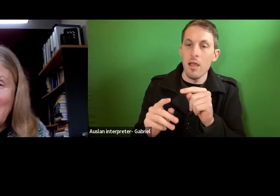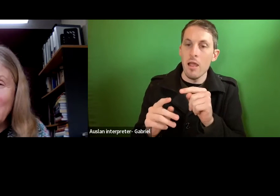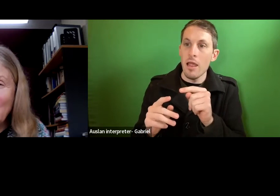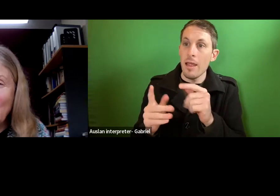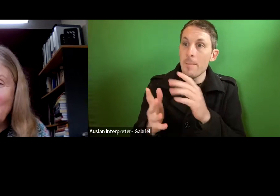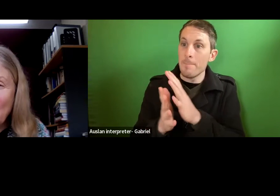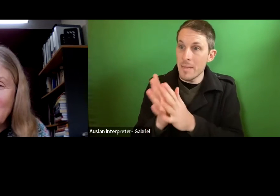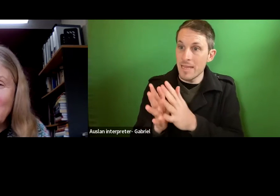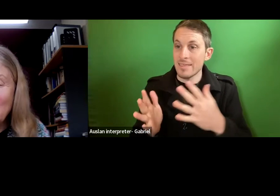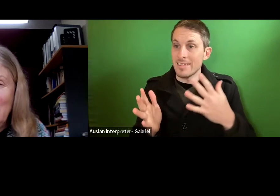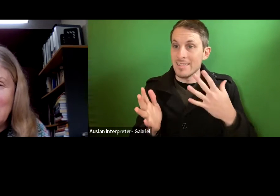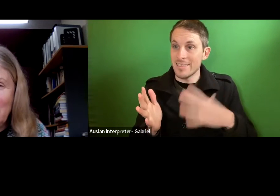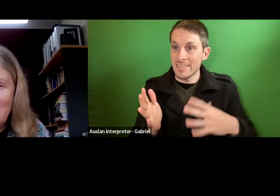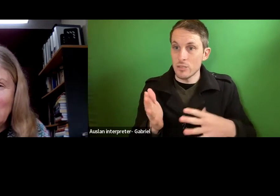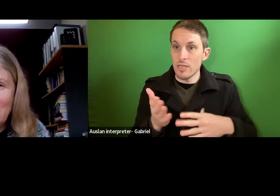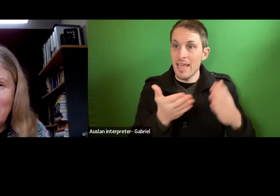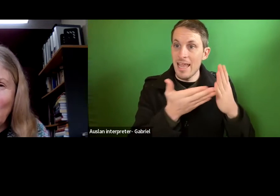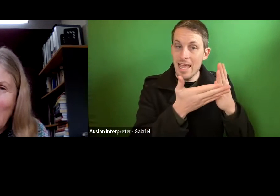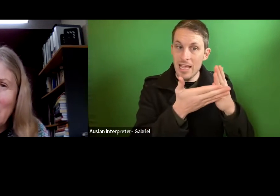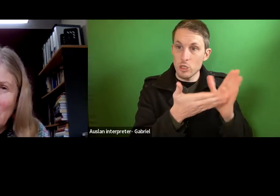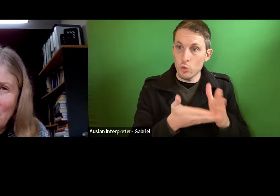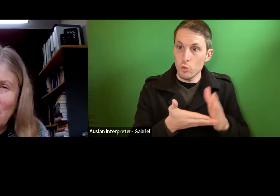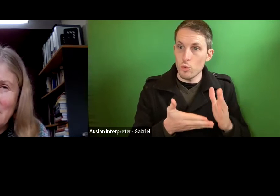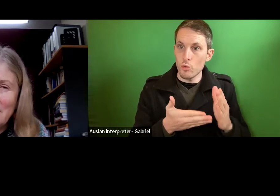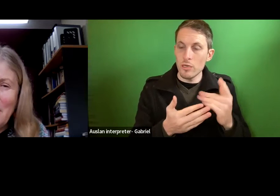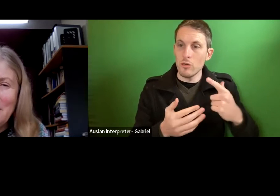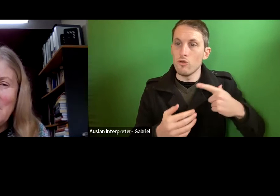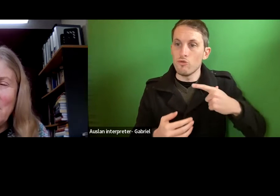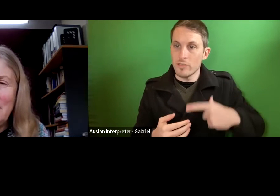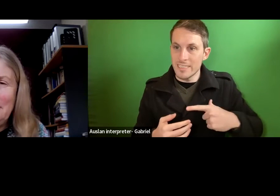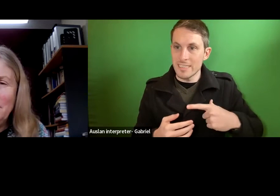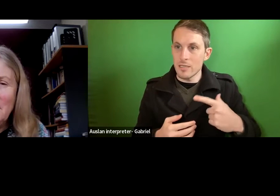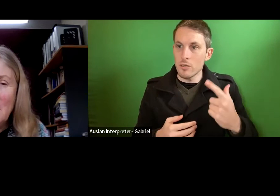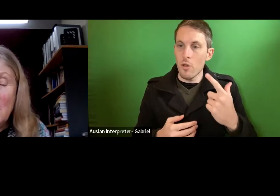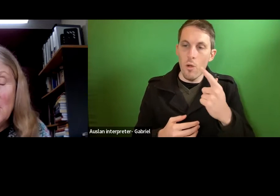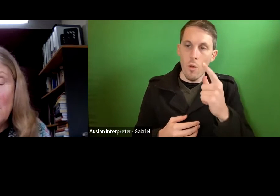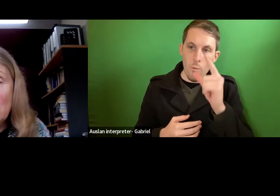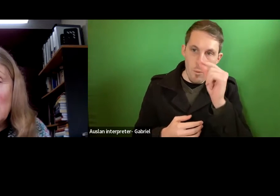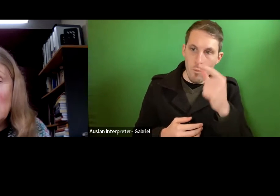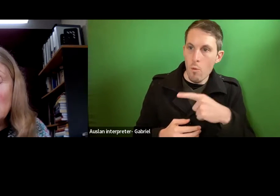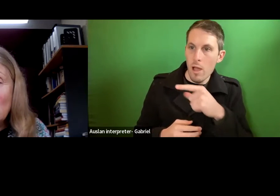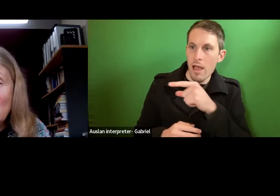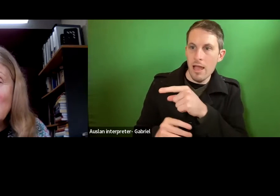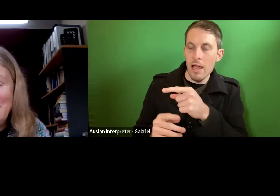other more plausible explanations for why the student may be struggling. So excluding